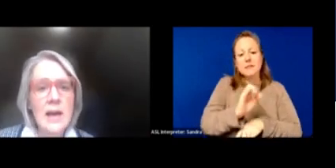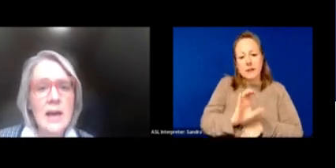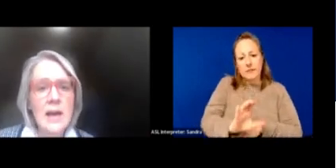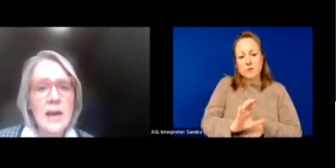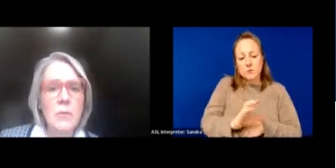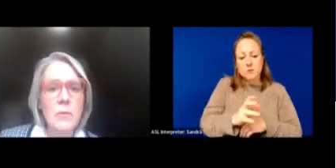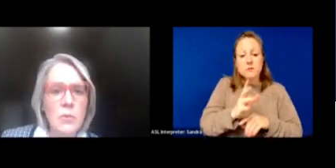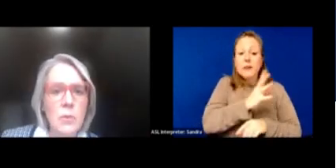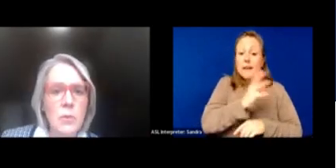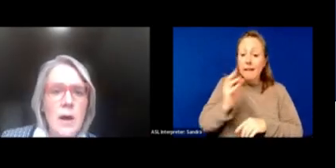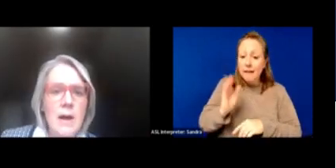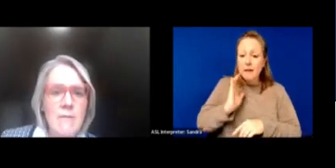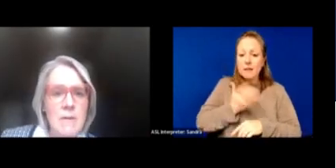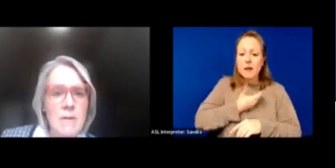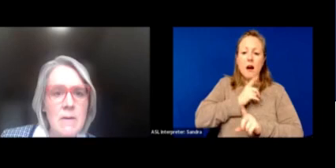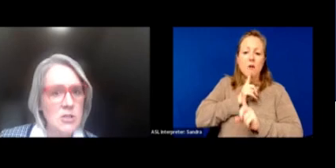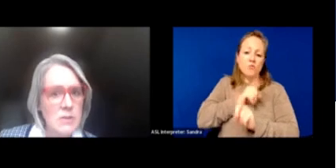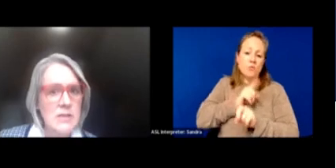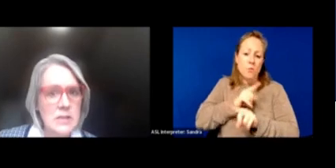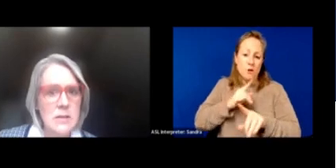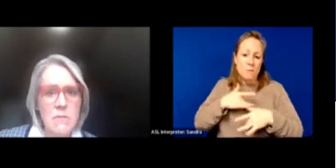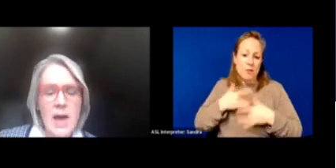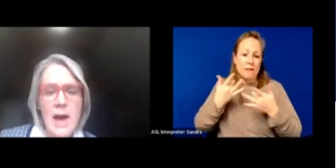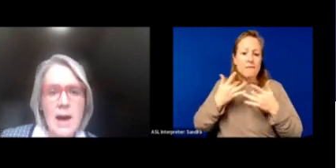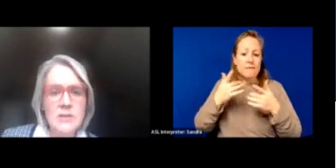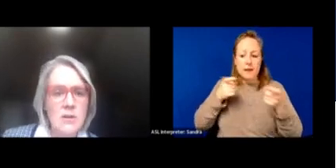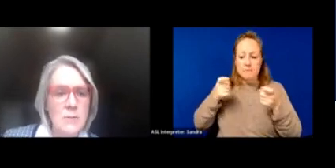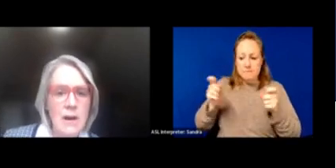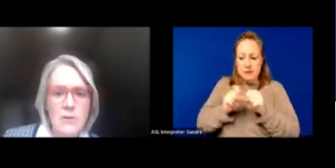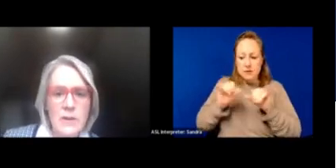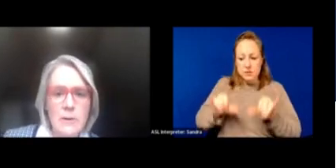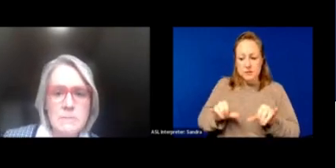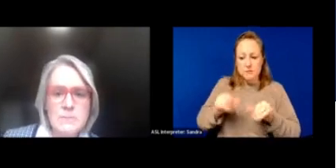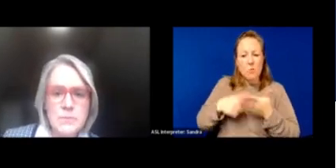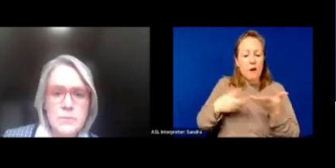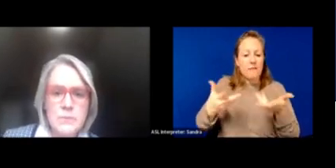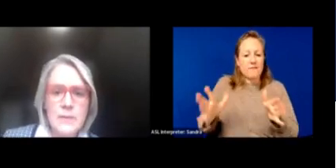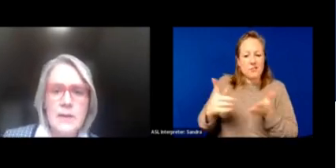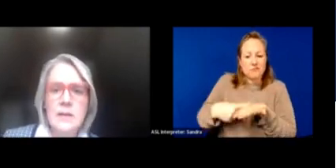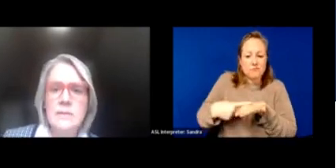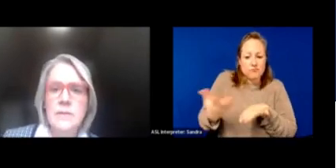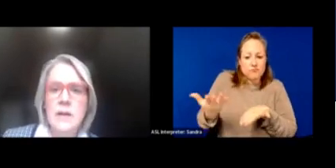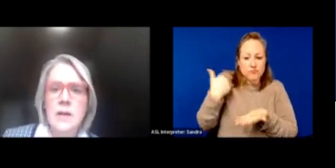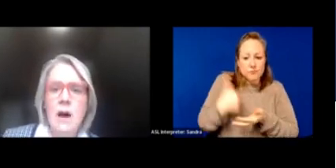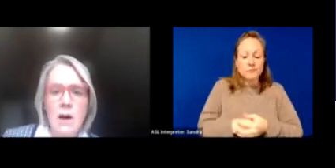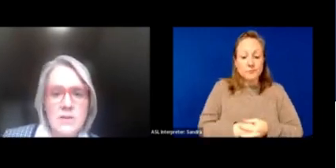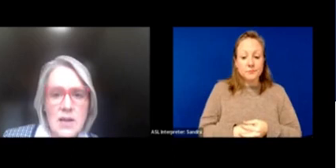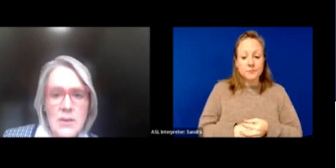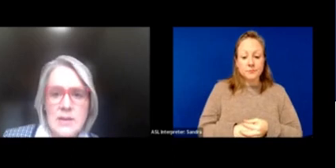and or reportable event management system that I talked about earlier. Also, it's